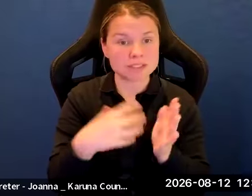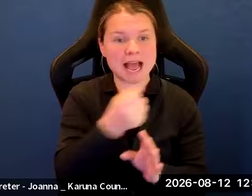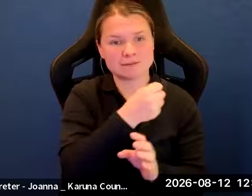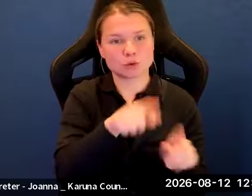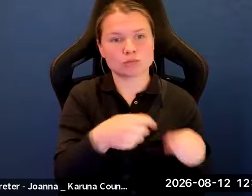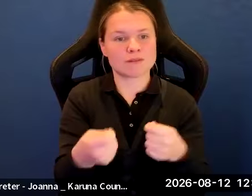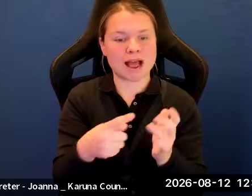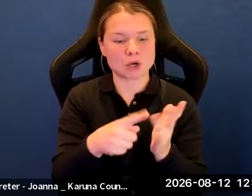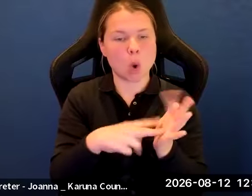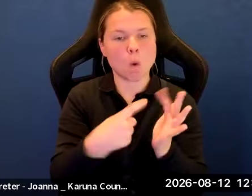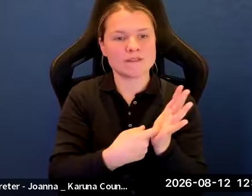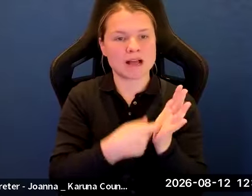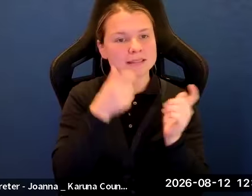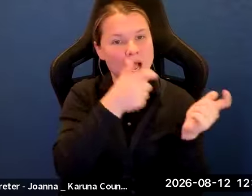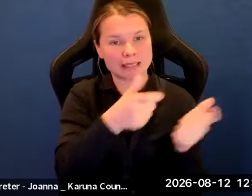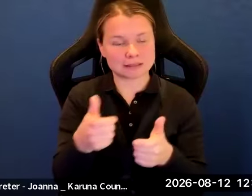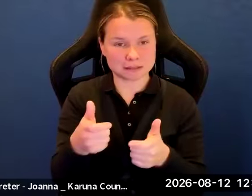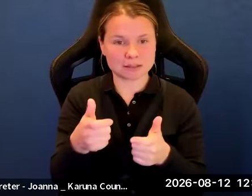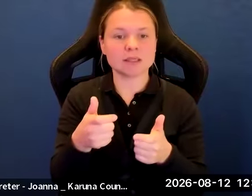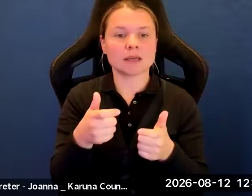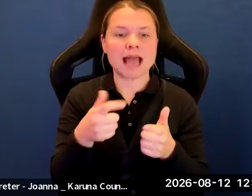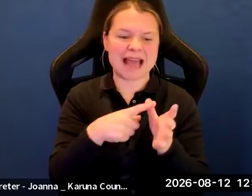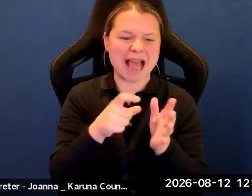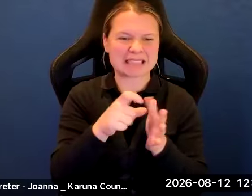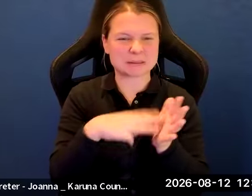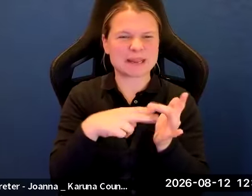. And the answer is no. The host institution is expected